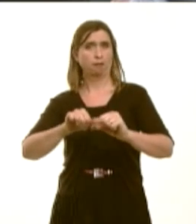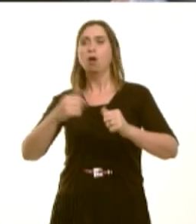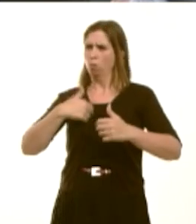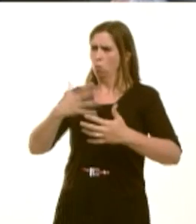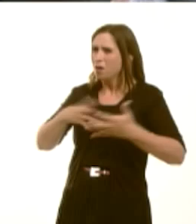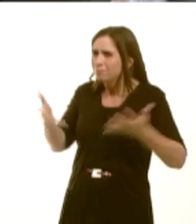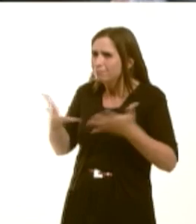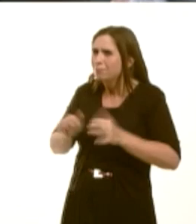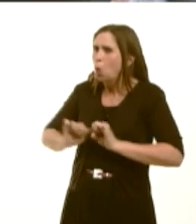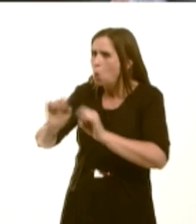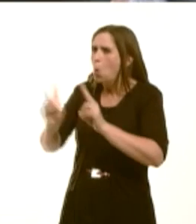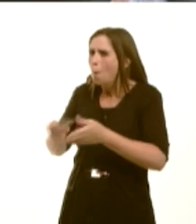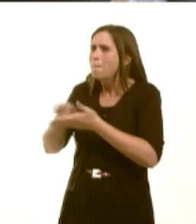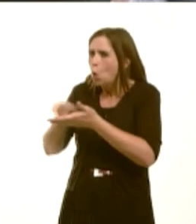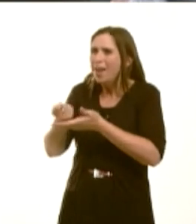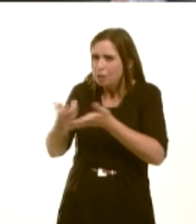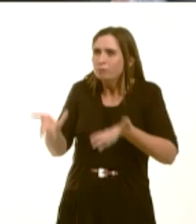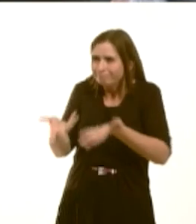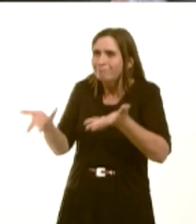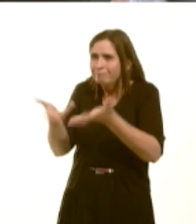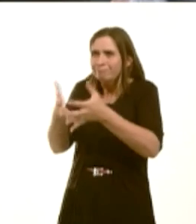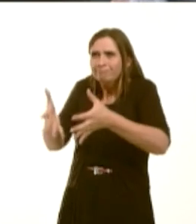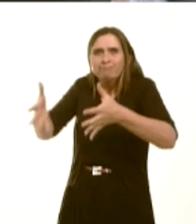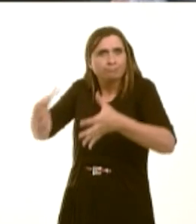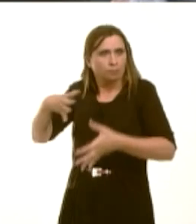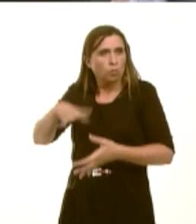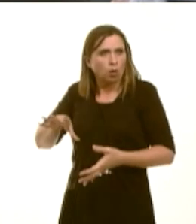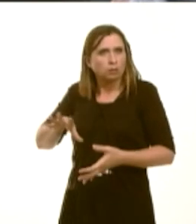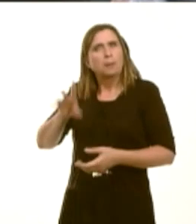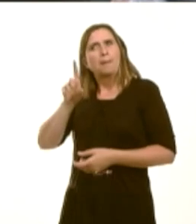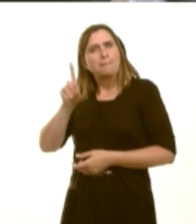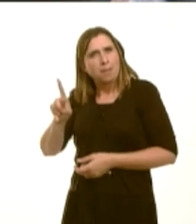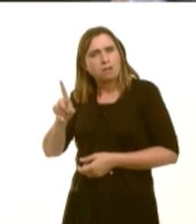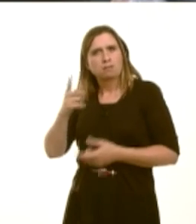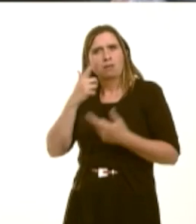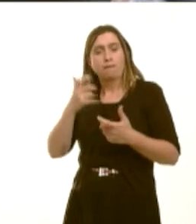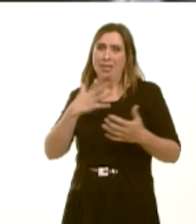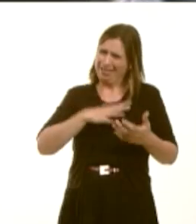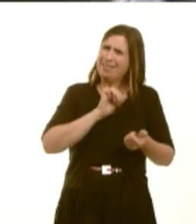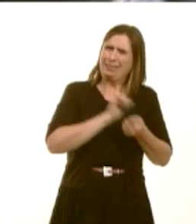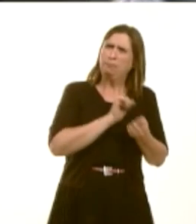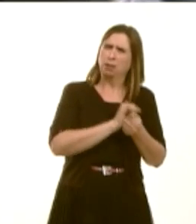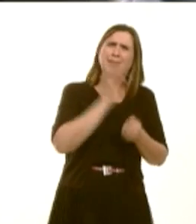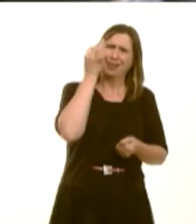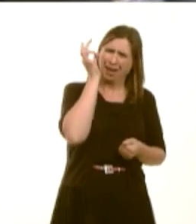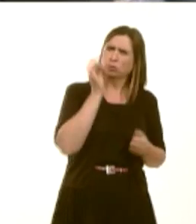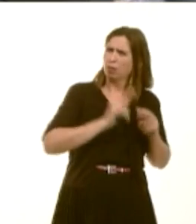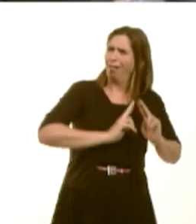own homes, investing in and retaining social housing is an important part of providing